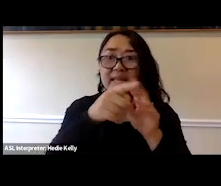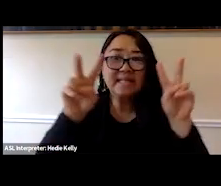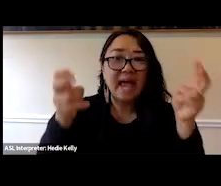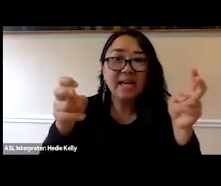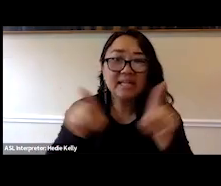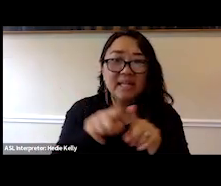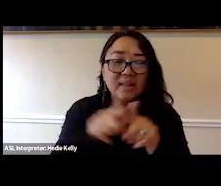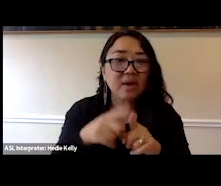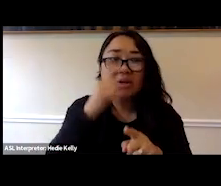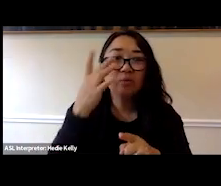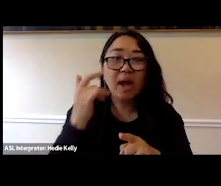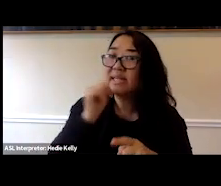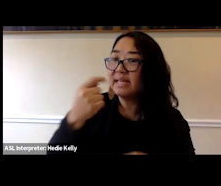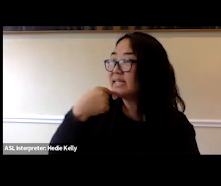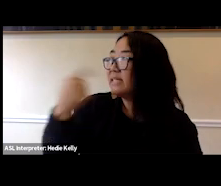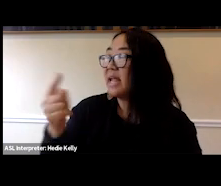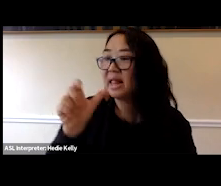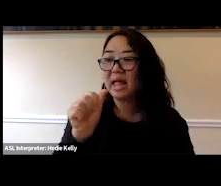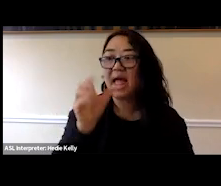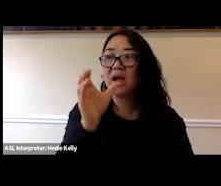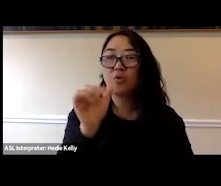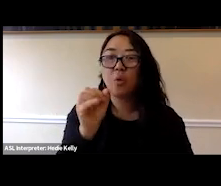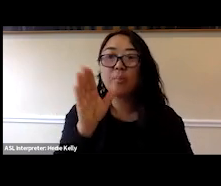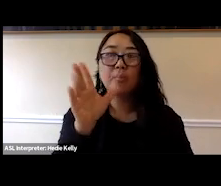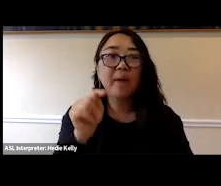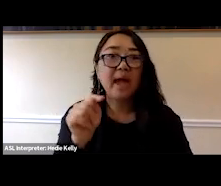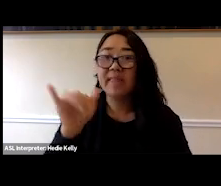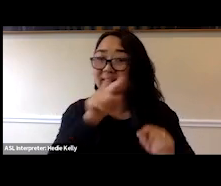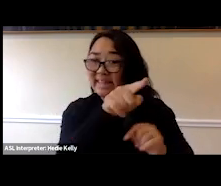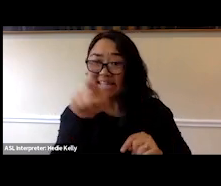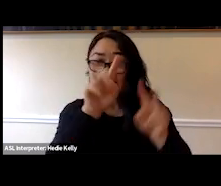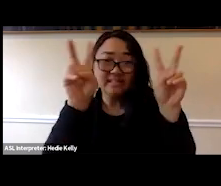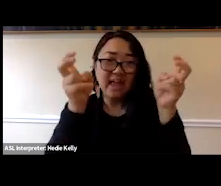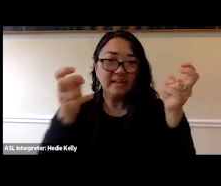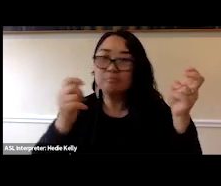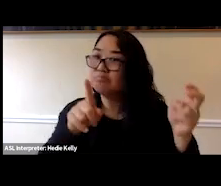So anyone trying to listen to or follow this content with a screen reader or tab